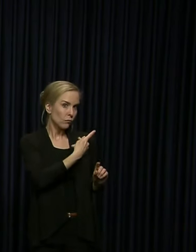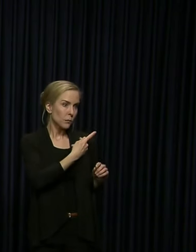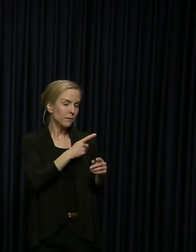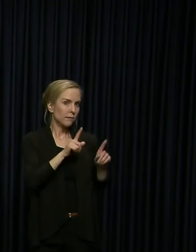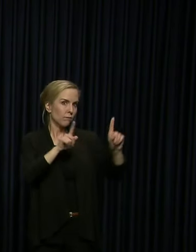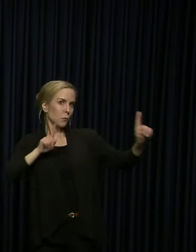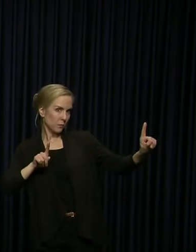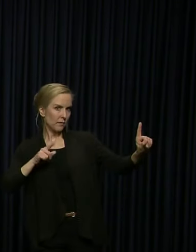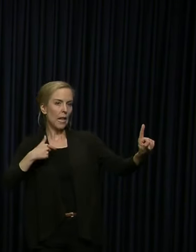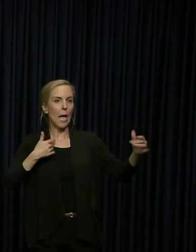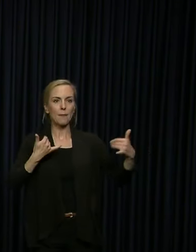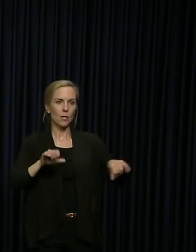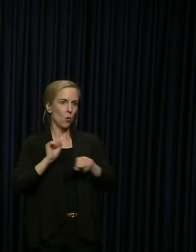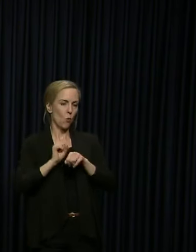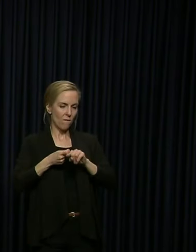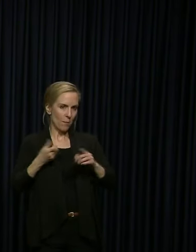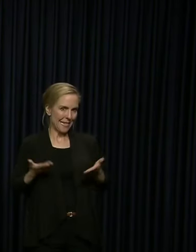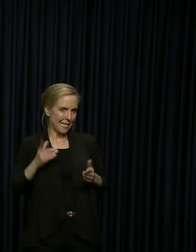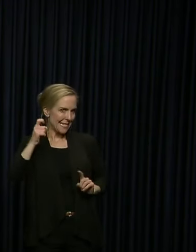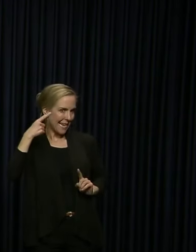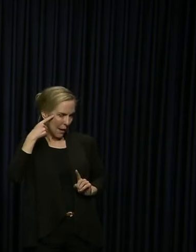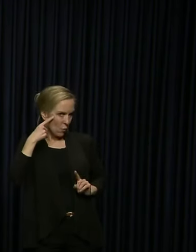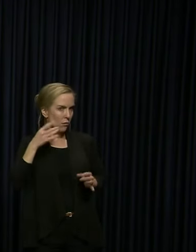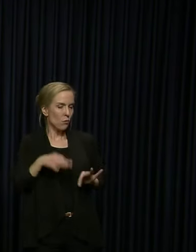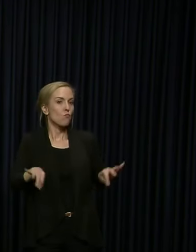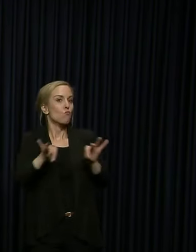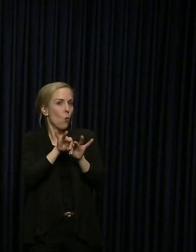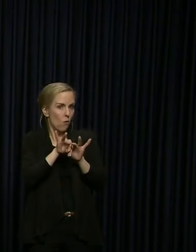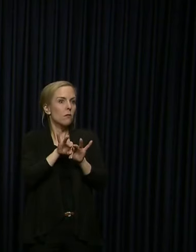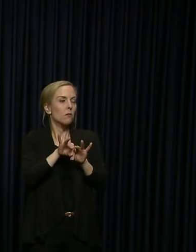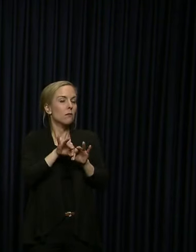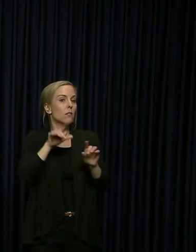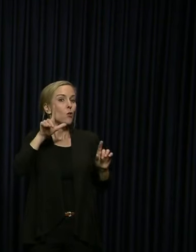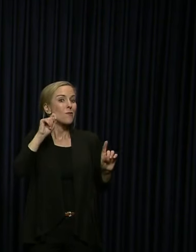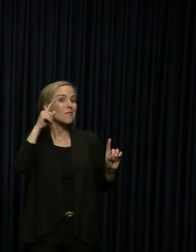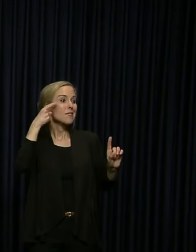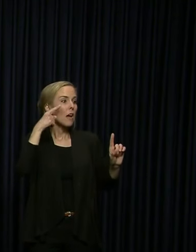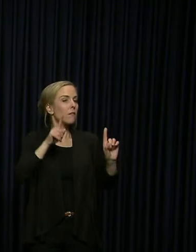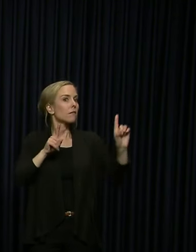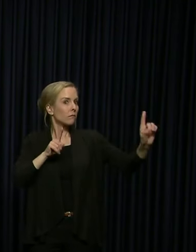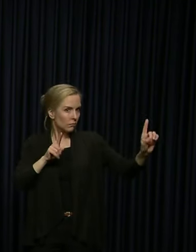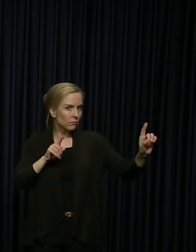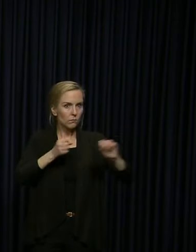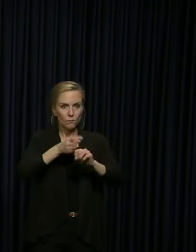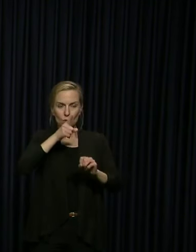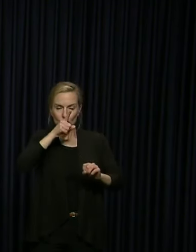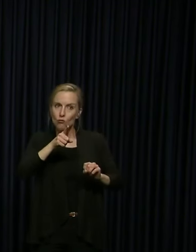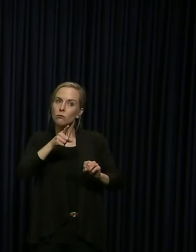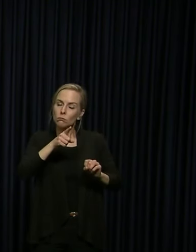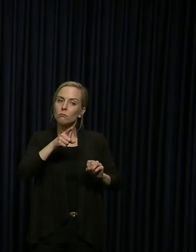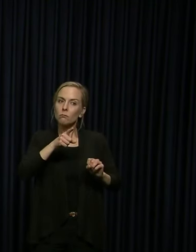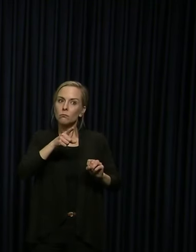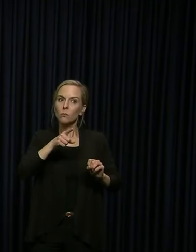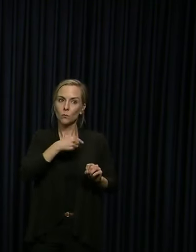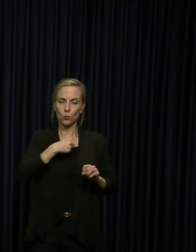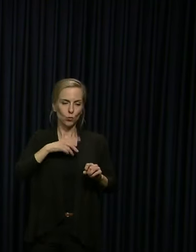IF THOSE NUMBERS ARE ACCURATE, HOW WELL WE DO THERE, HOW WELL